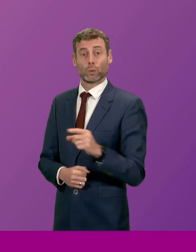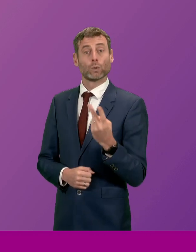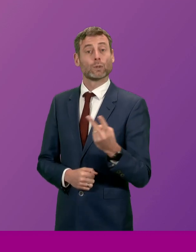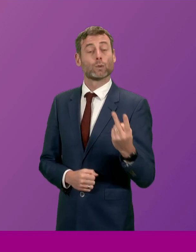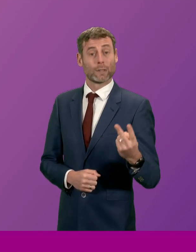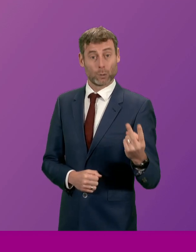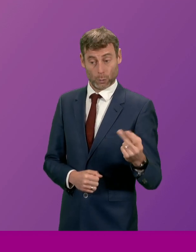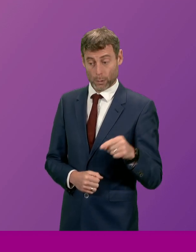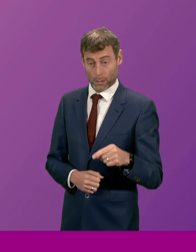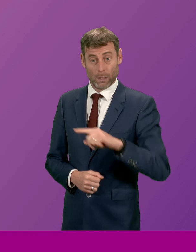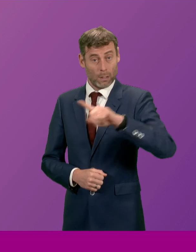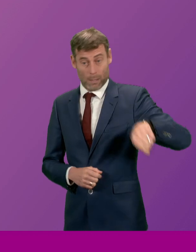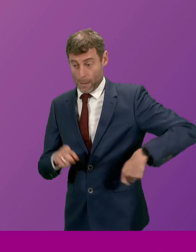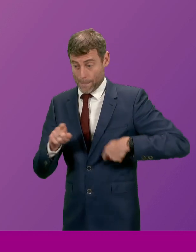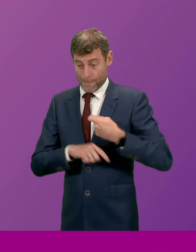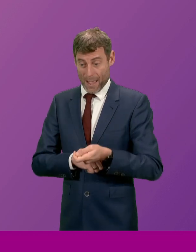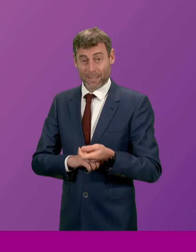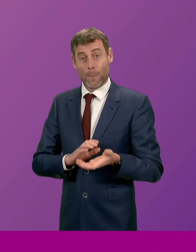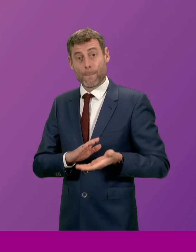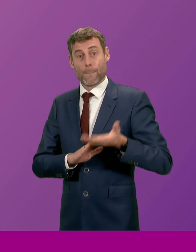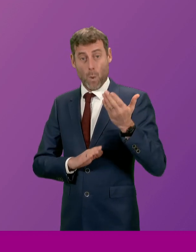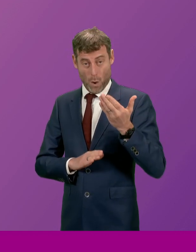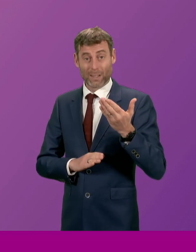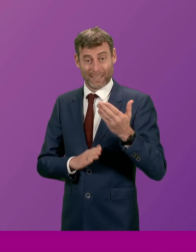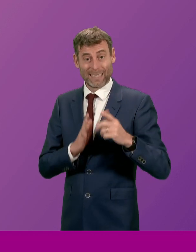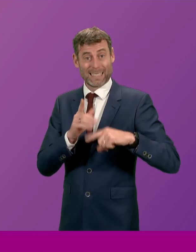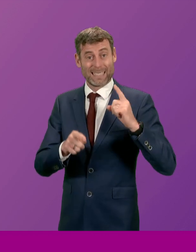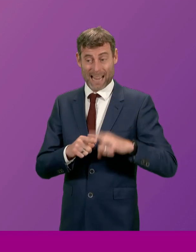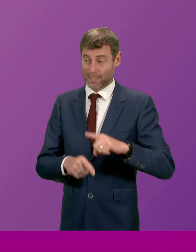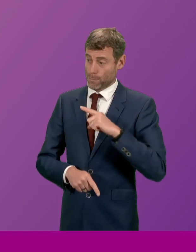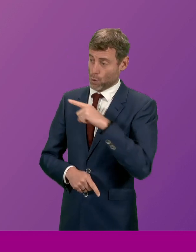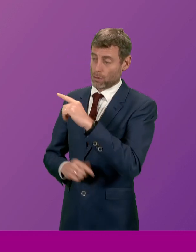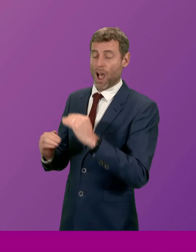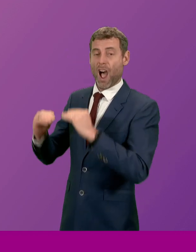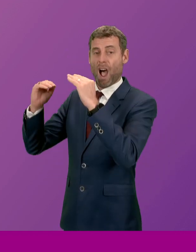£3.4 billion more in tax as a result of the First Minister’s Government’s high-tax agenda. However,